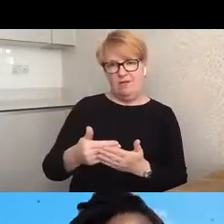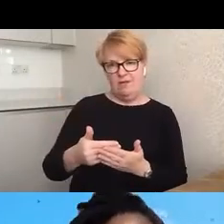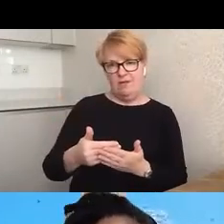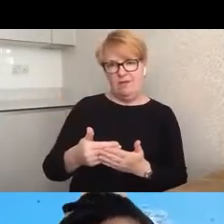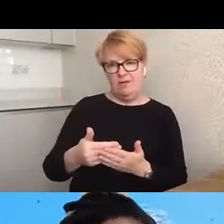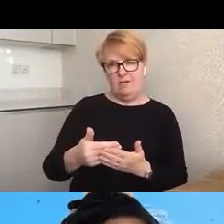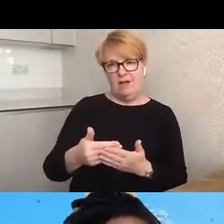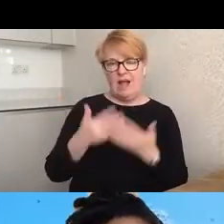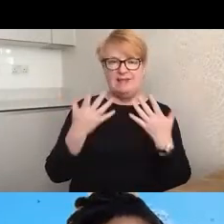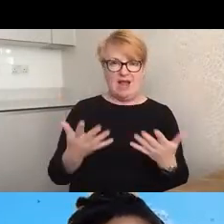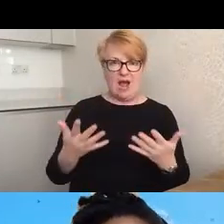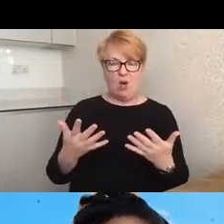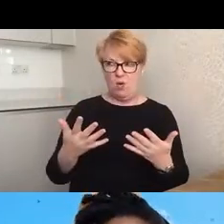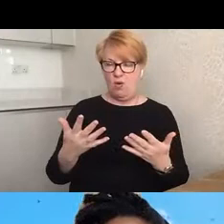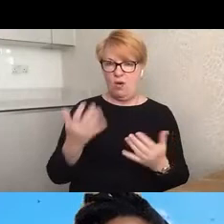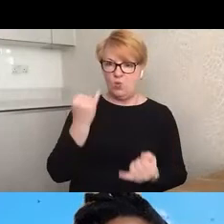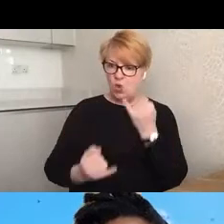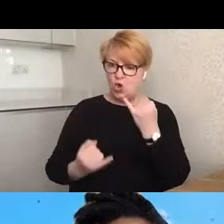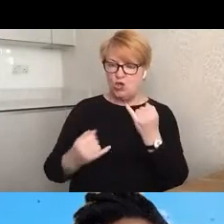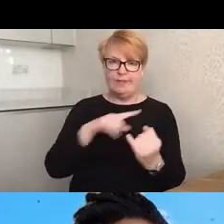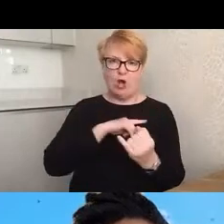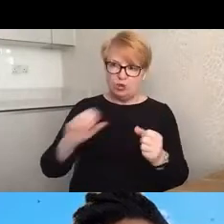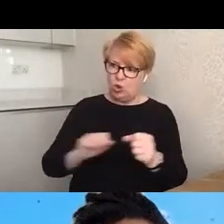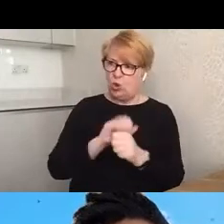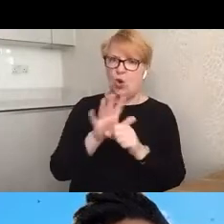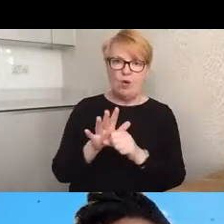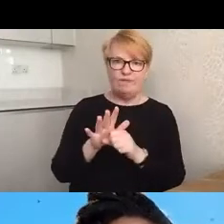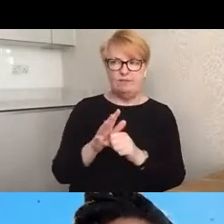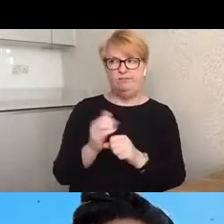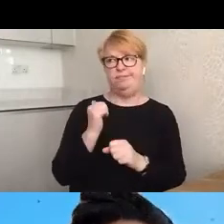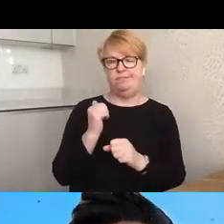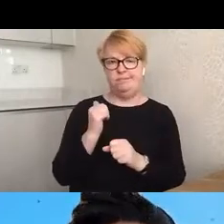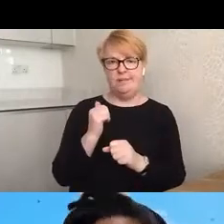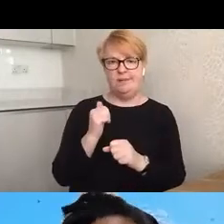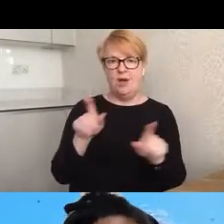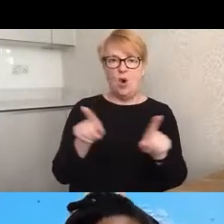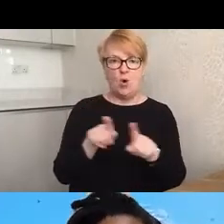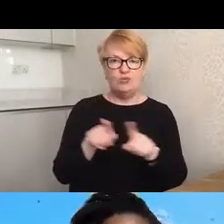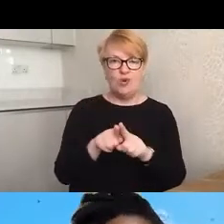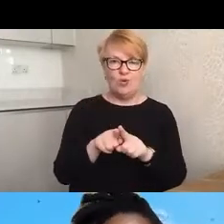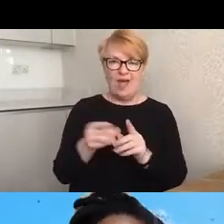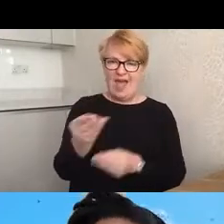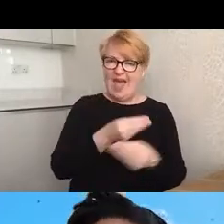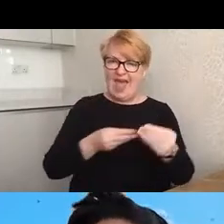COVID pandemic as well as the economic crisis or continued economic crisis.